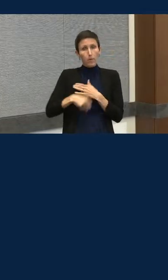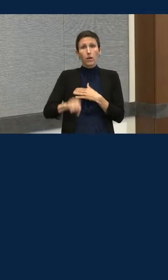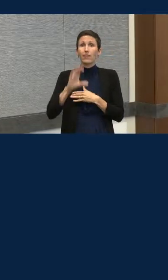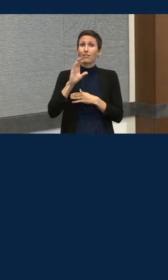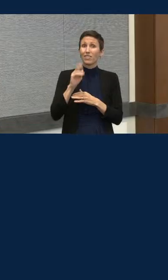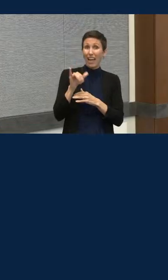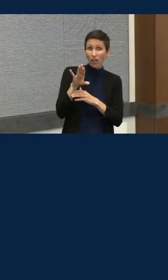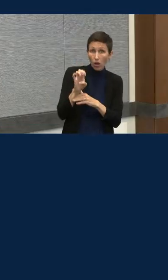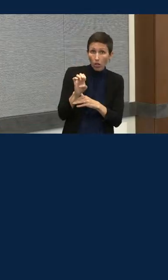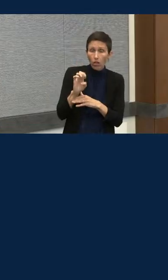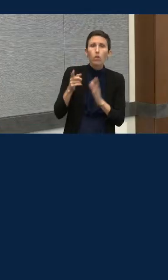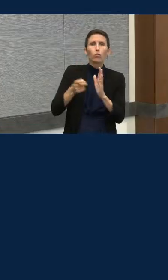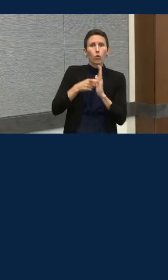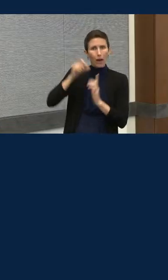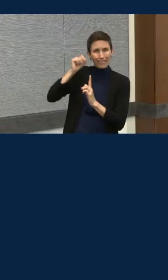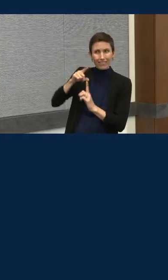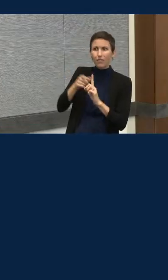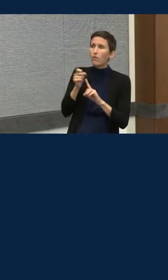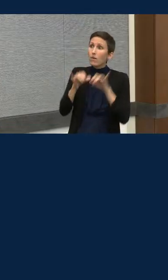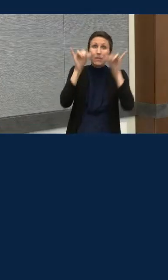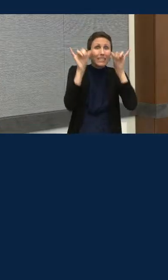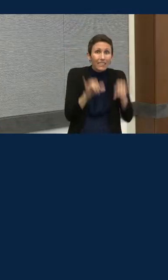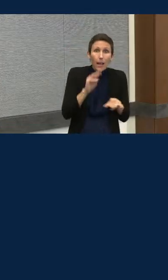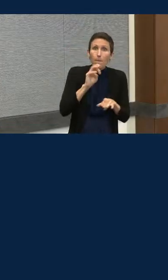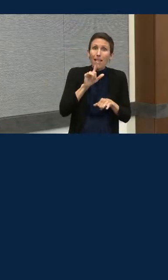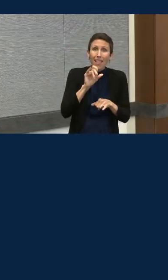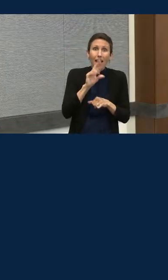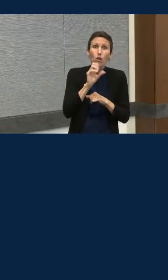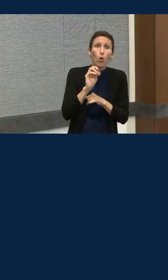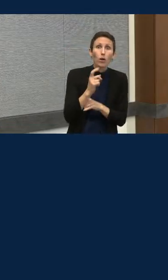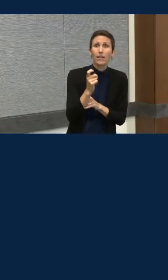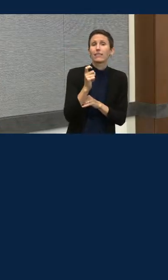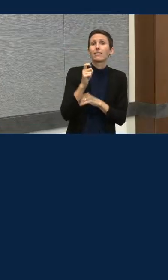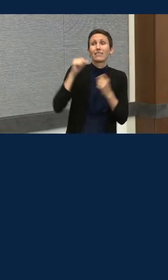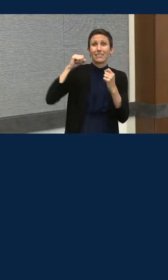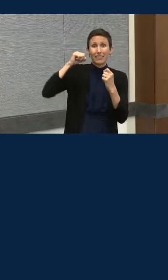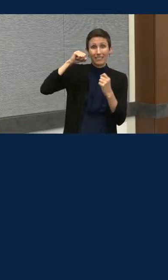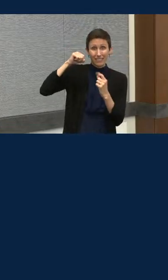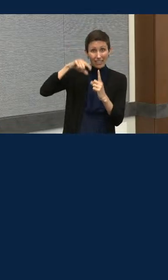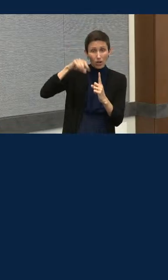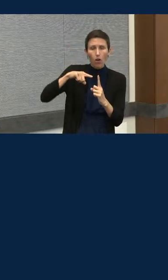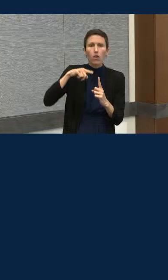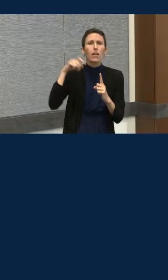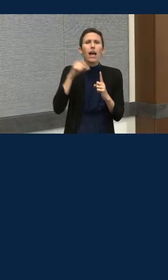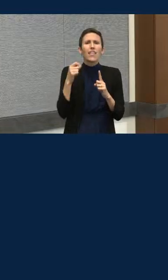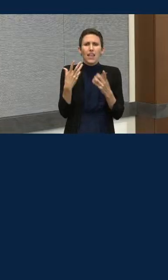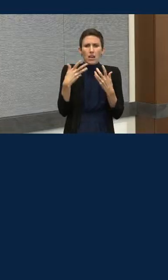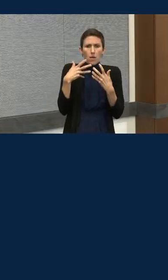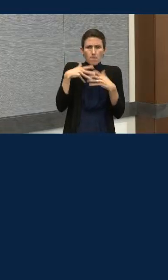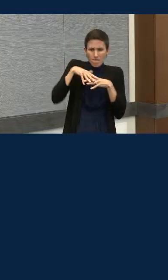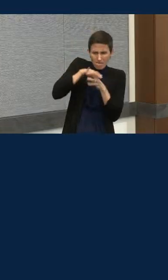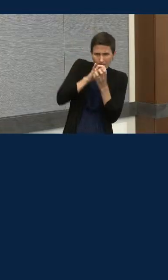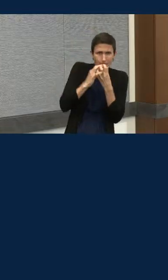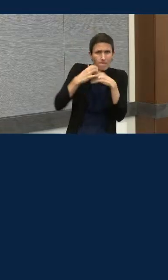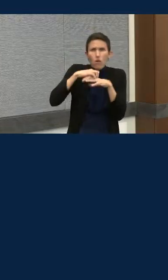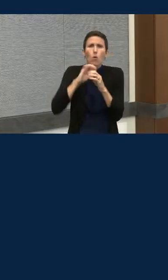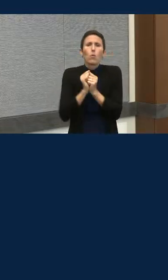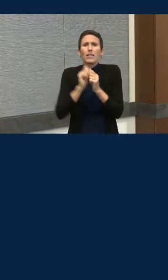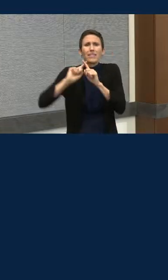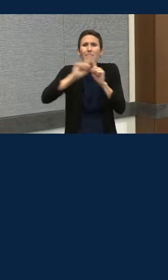requires a signal from the same neurons and they are bundled in with whole sets of other neurons